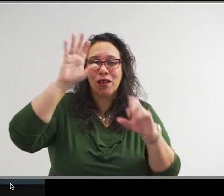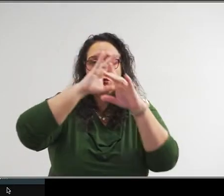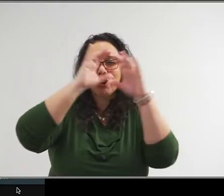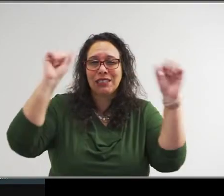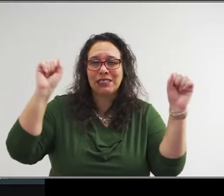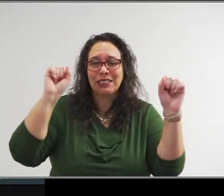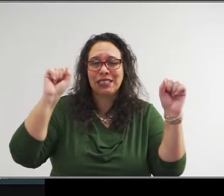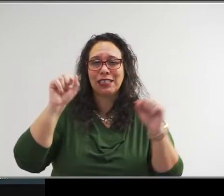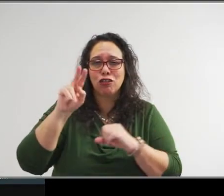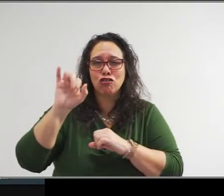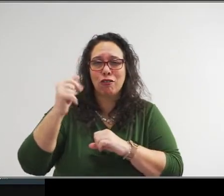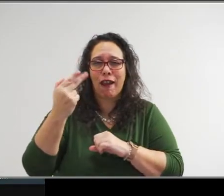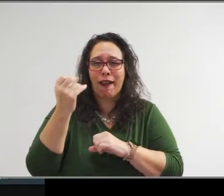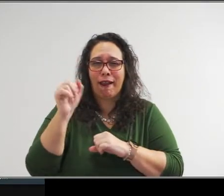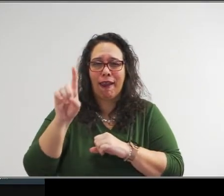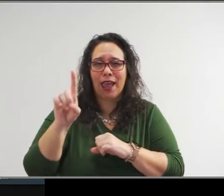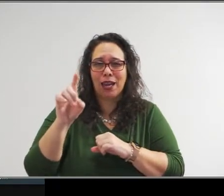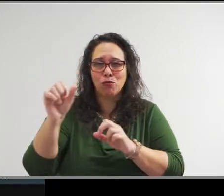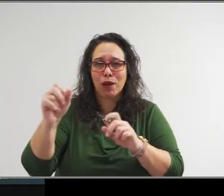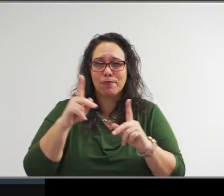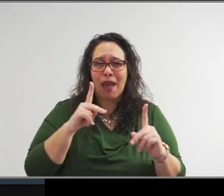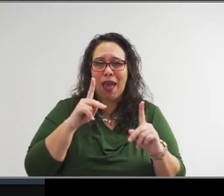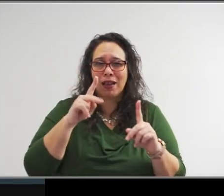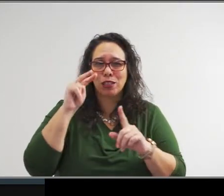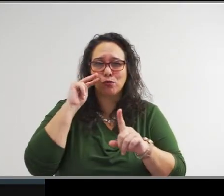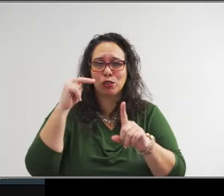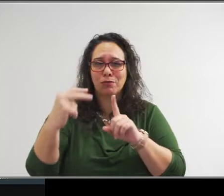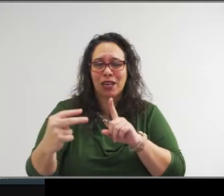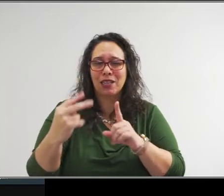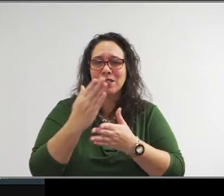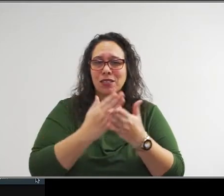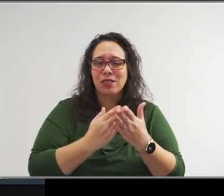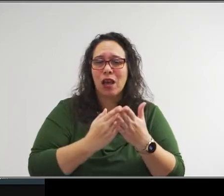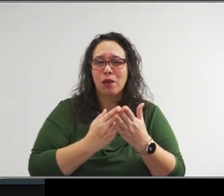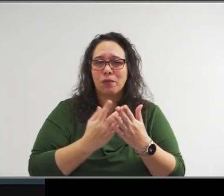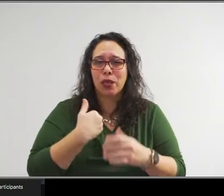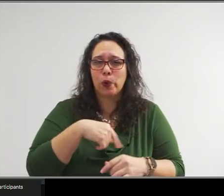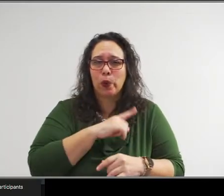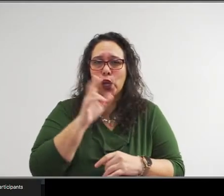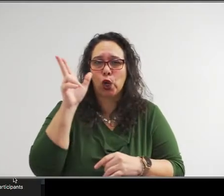bring us back to the perspective of some of what we've heard from our community.